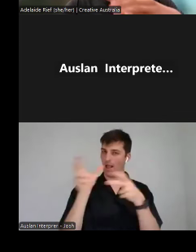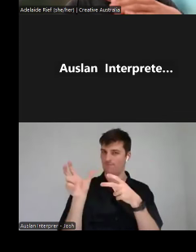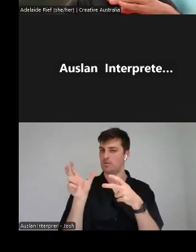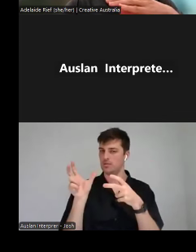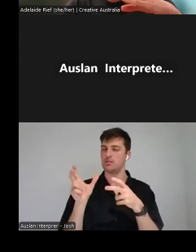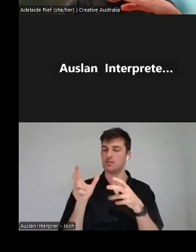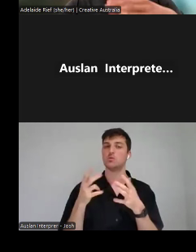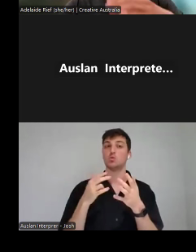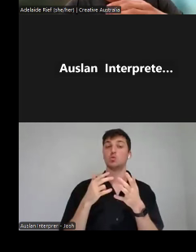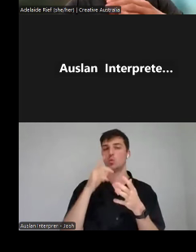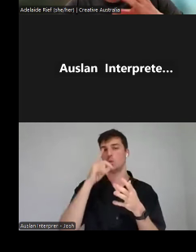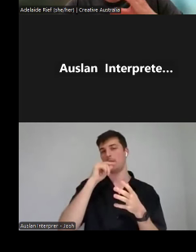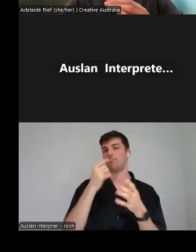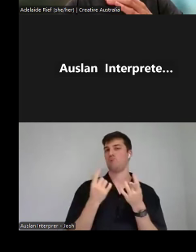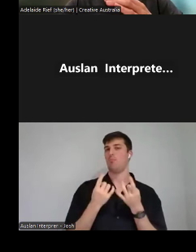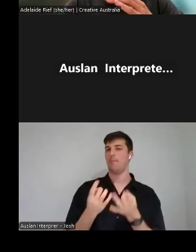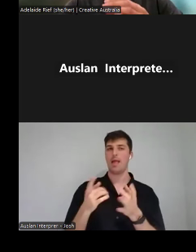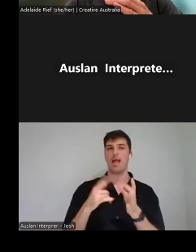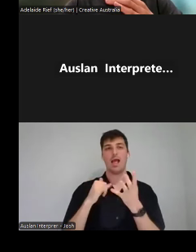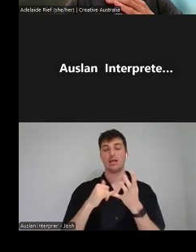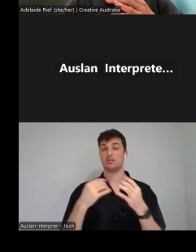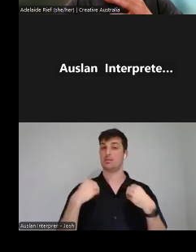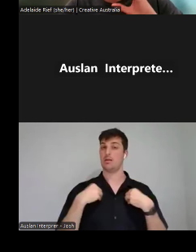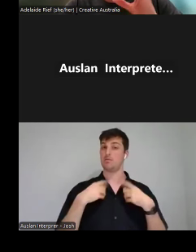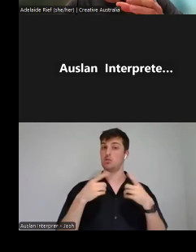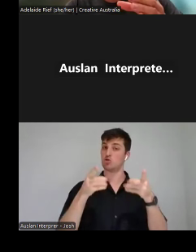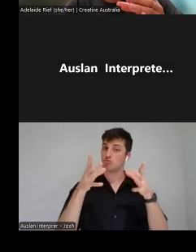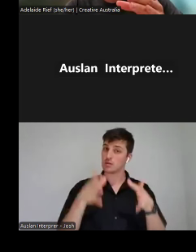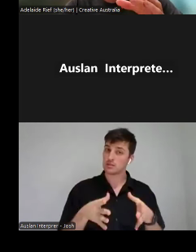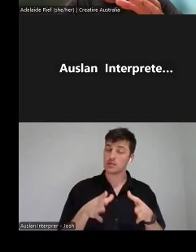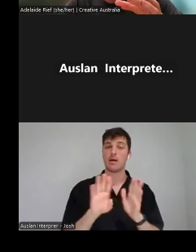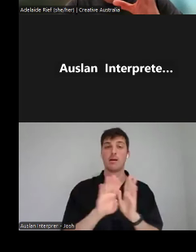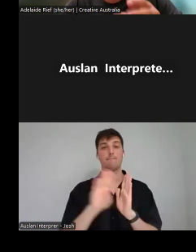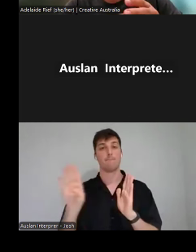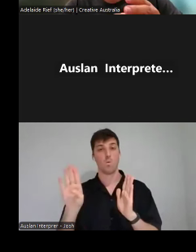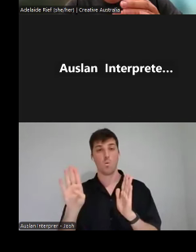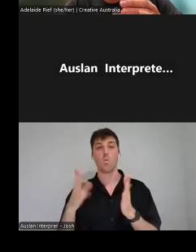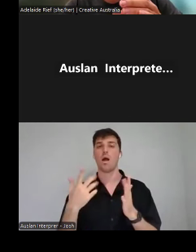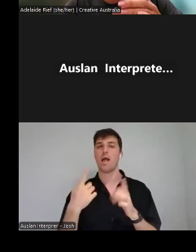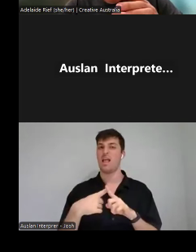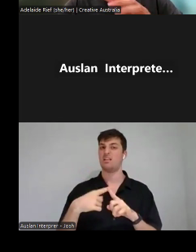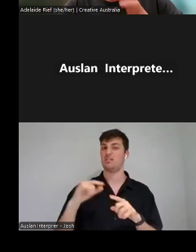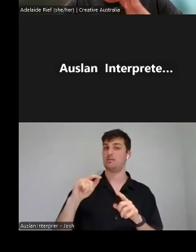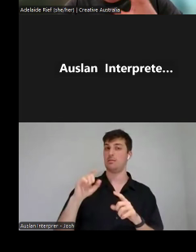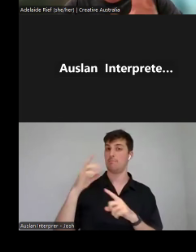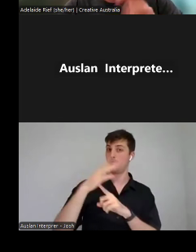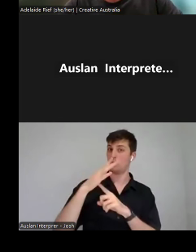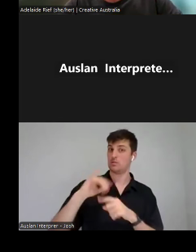able to be prepared as company directors, as Board members and as key staff members to achieve that